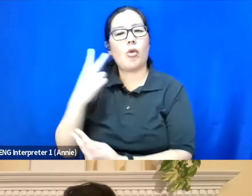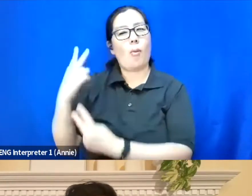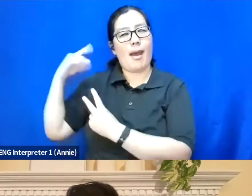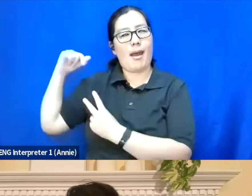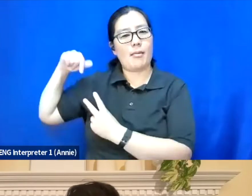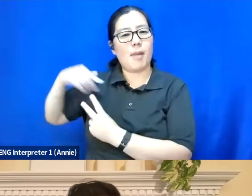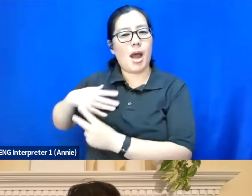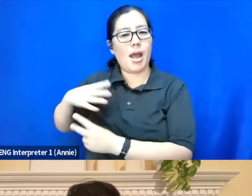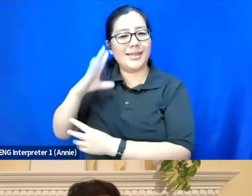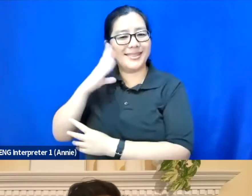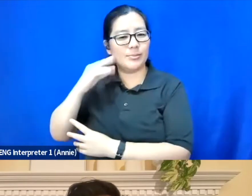Yeah.